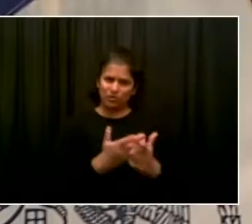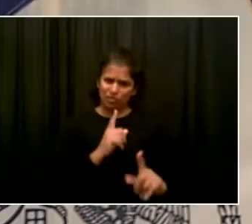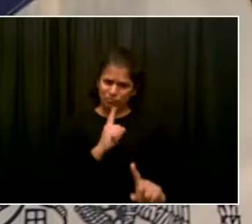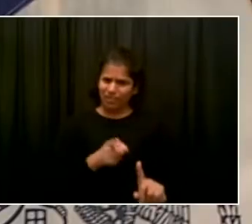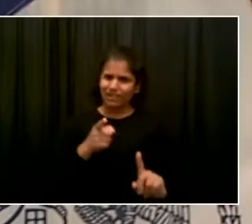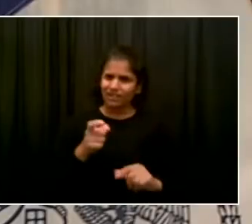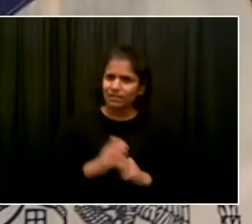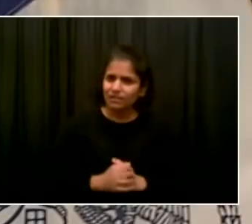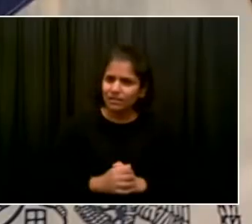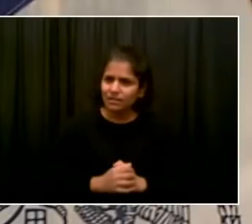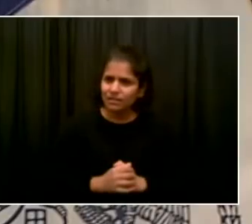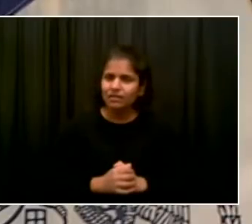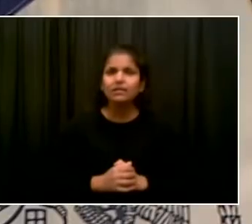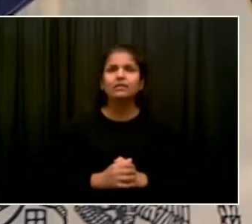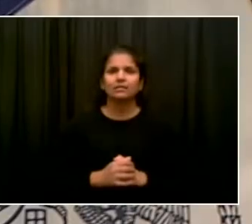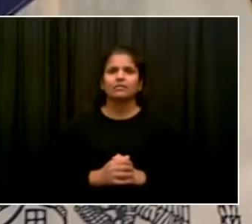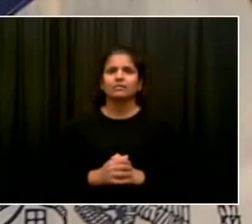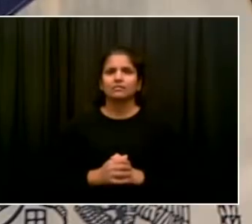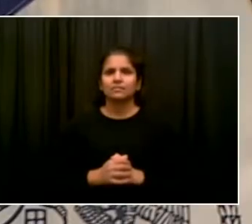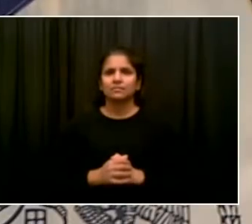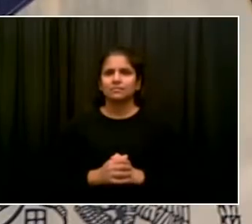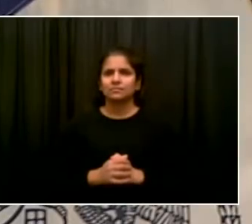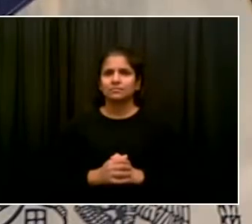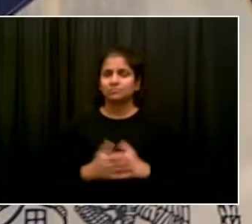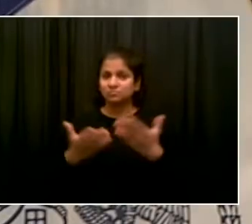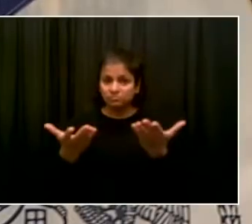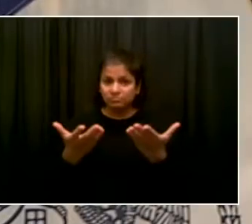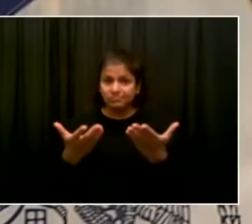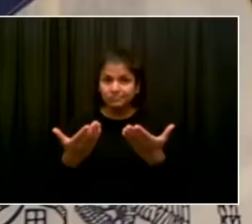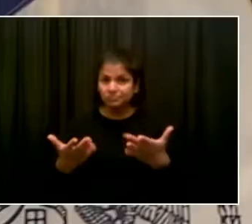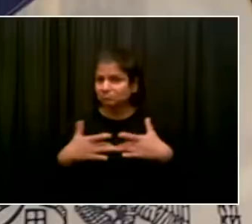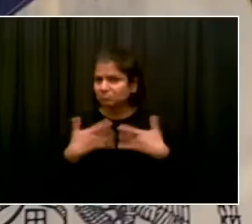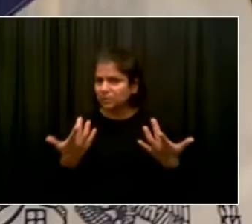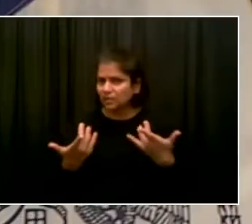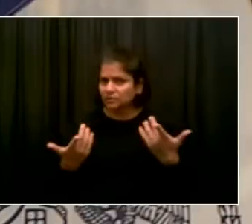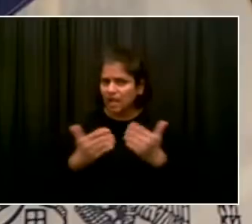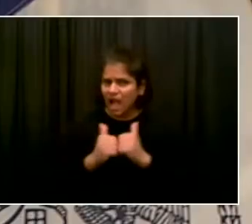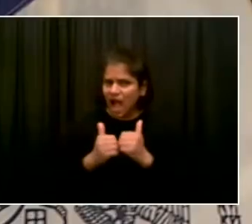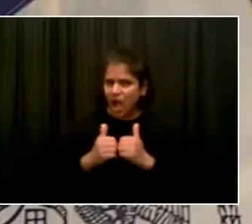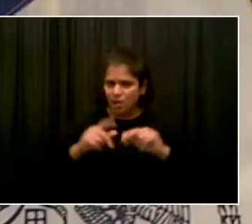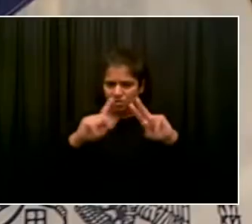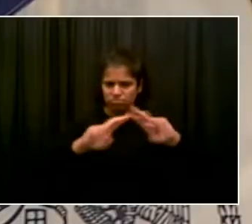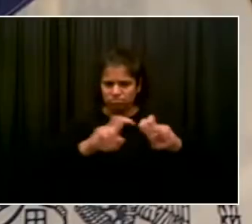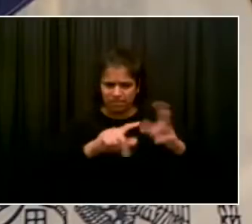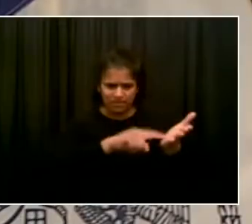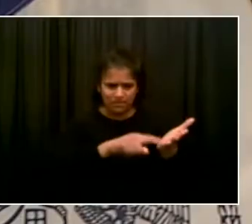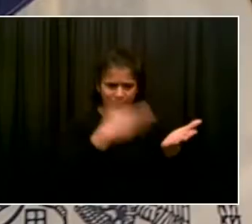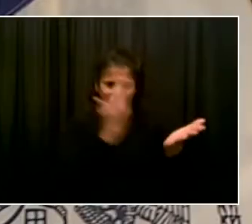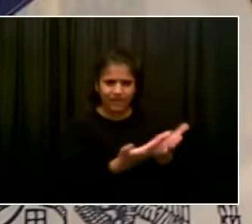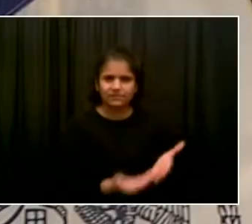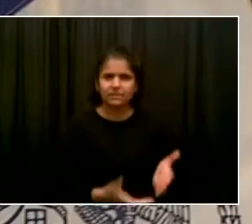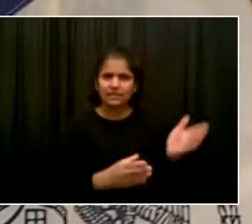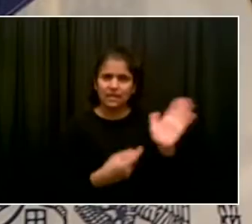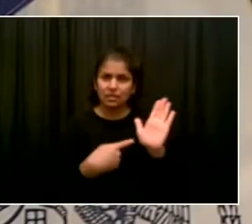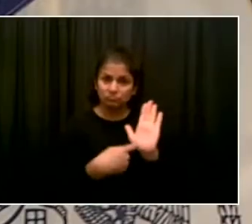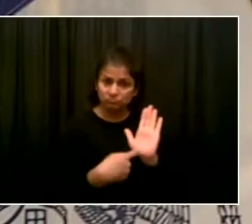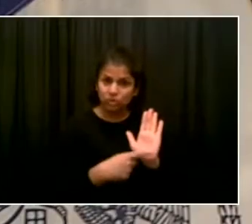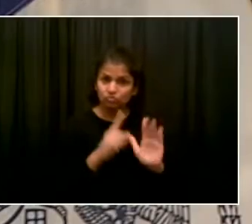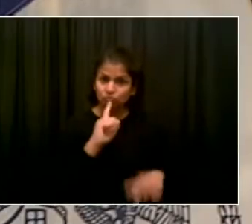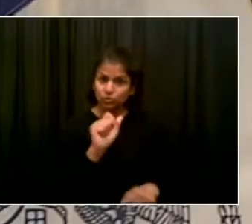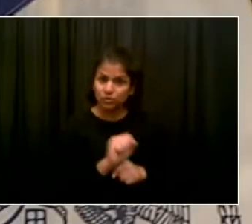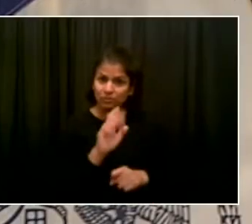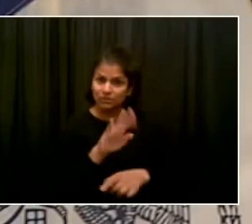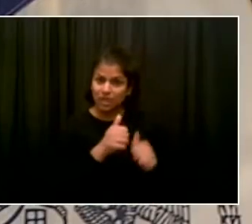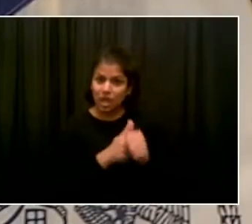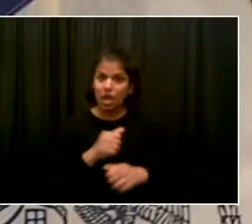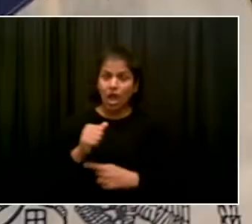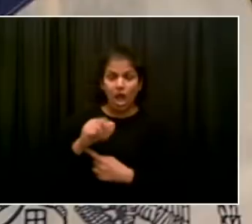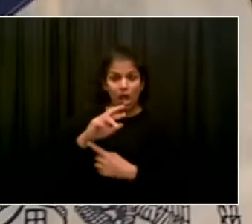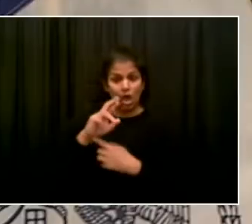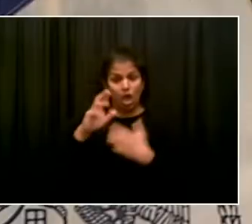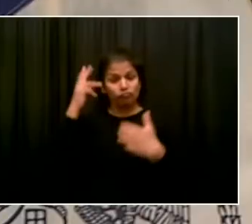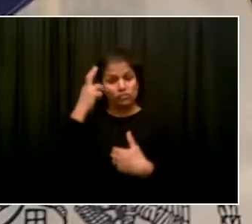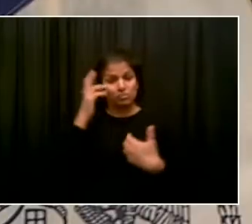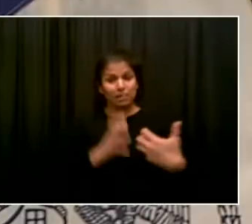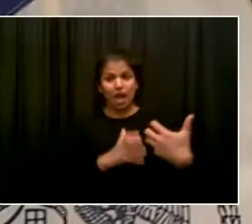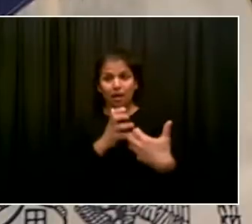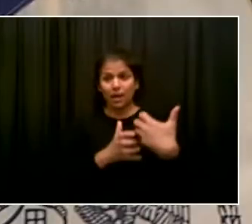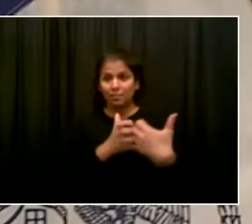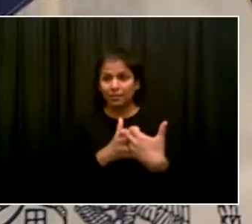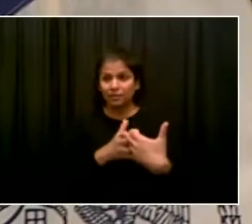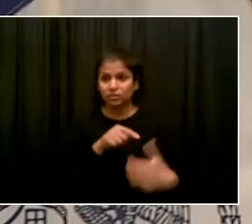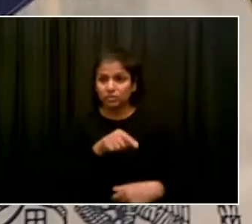MAKE SURE